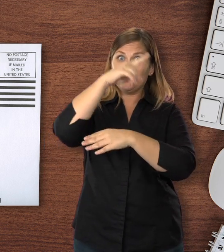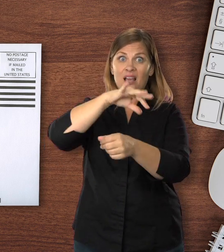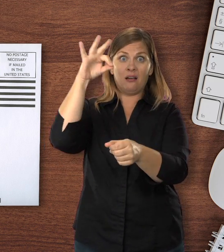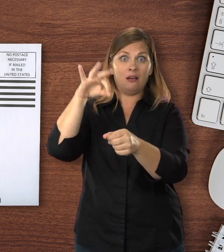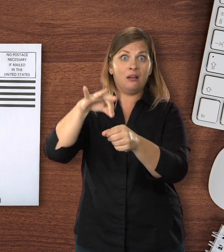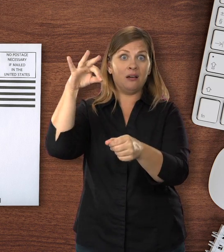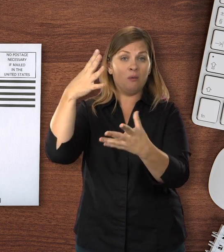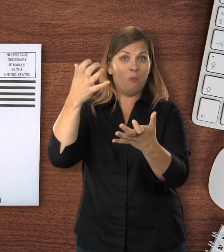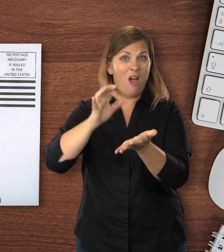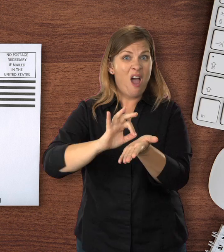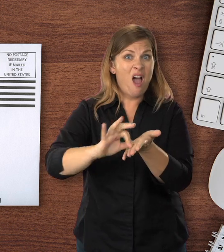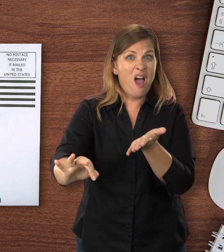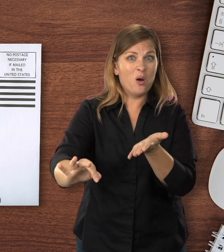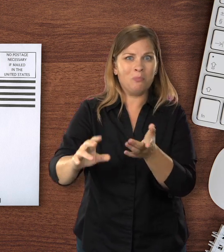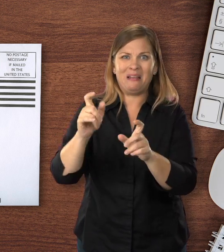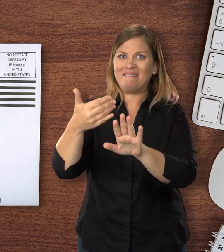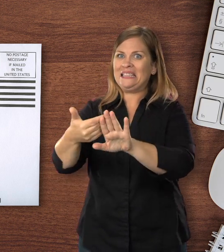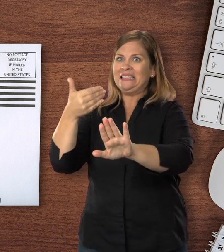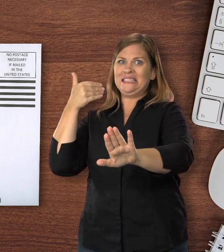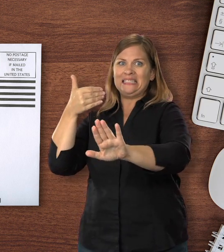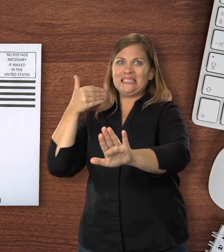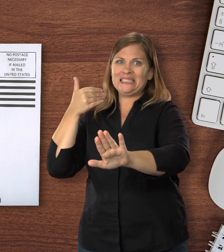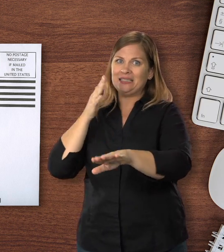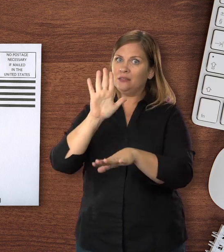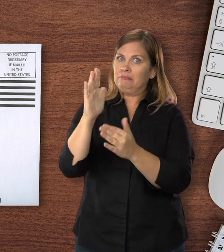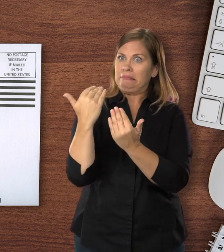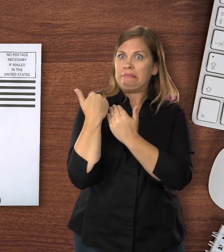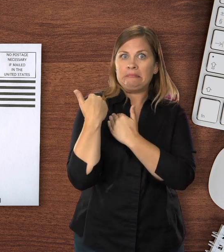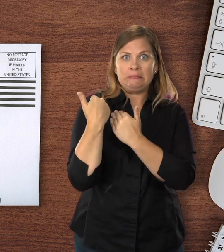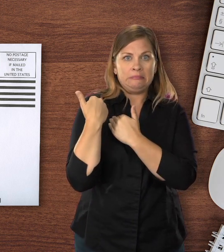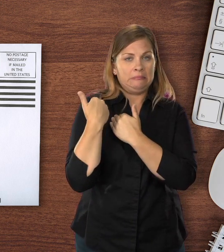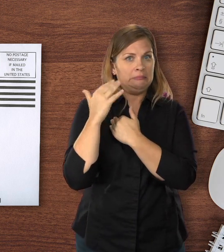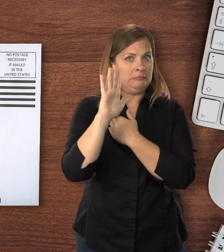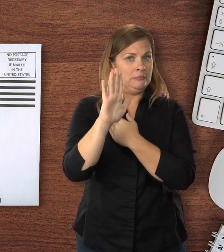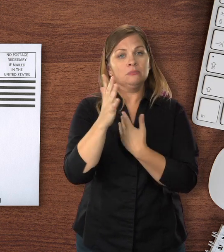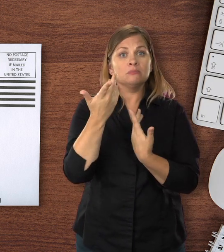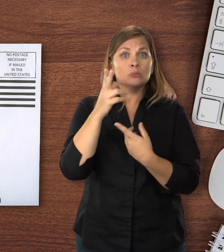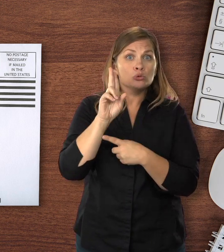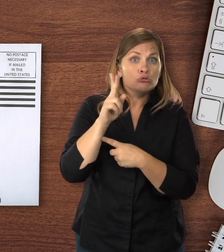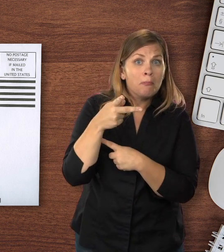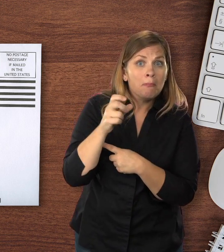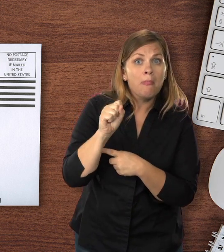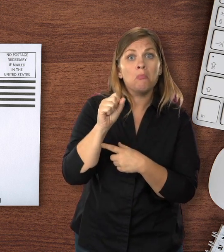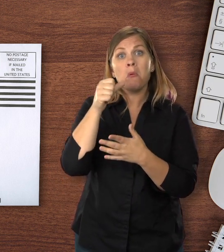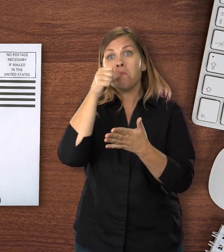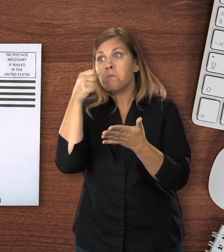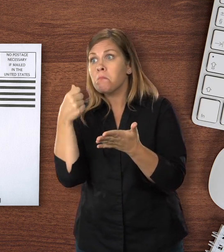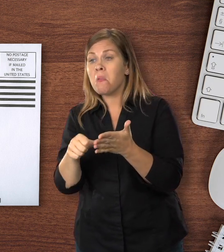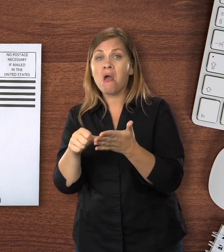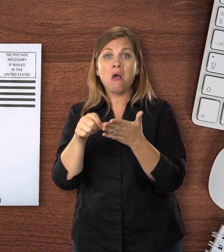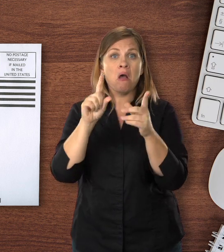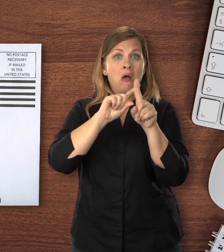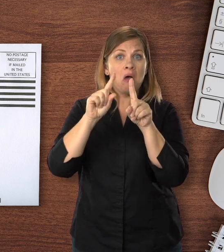You need to make sure it will arrive on or before Election Day. There are several options to choose from.